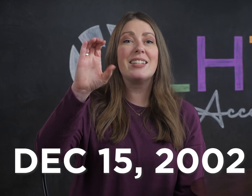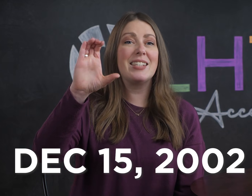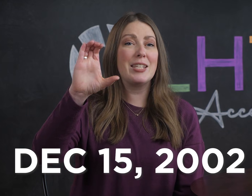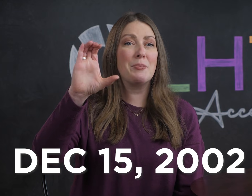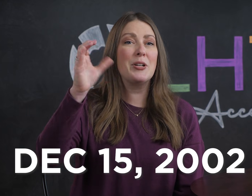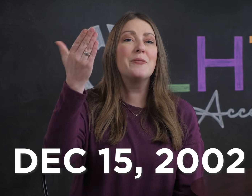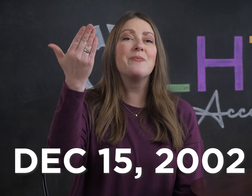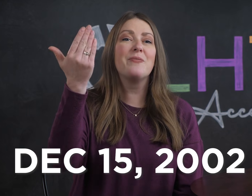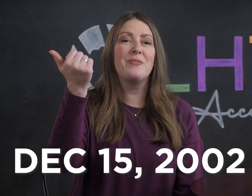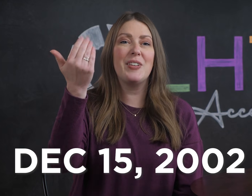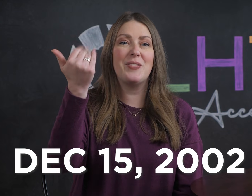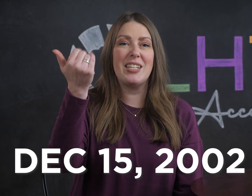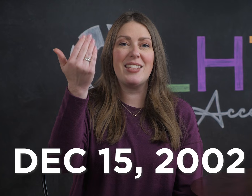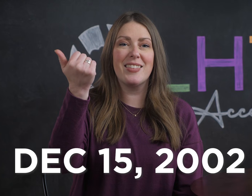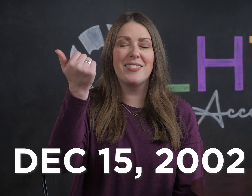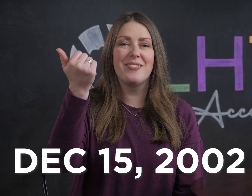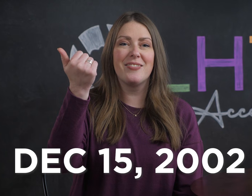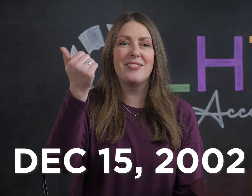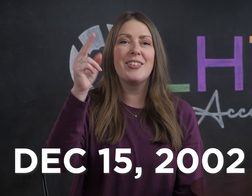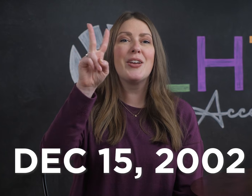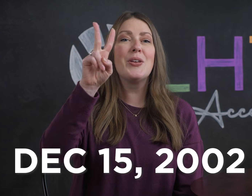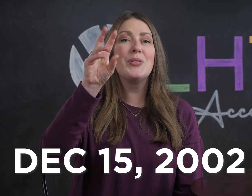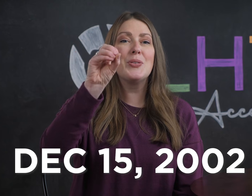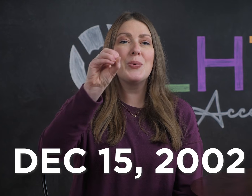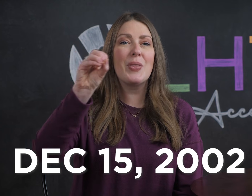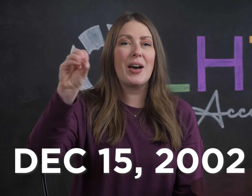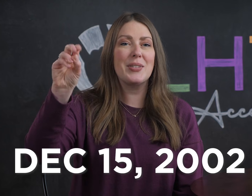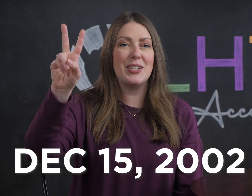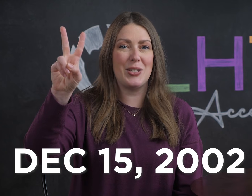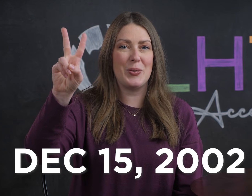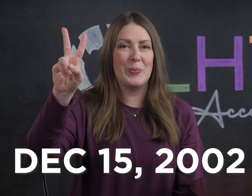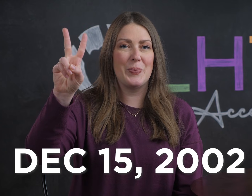December 15th, 2002.,